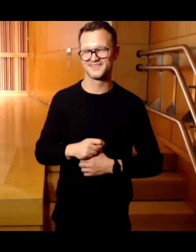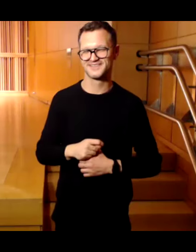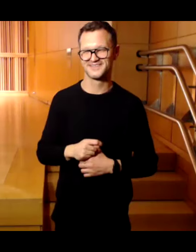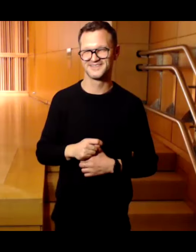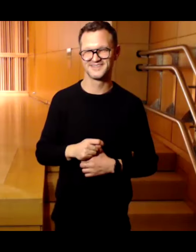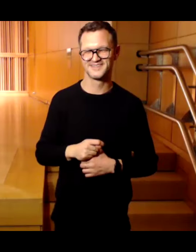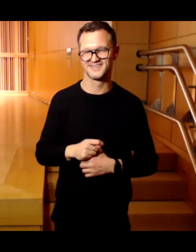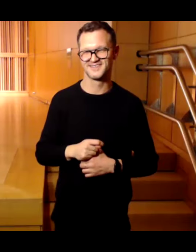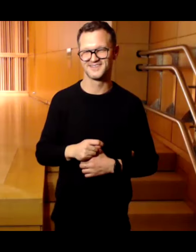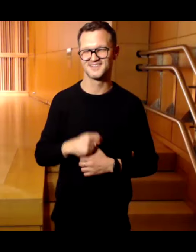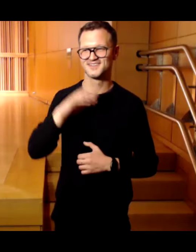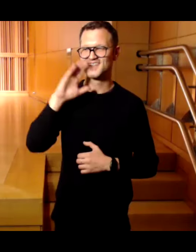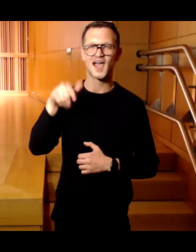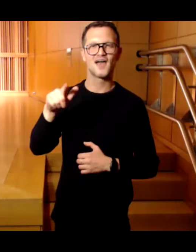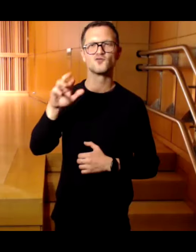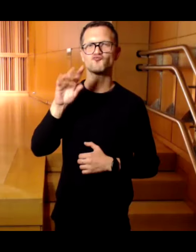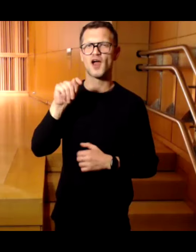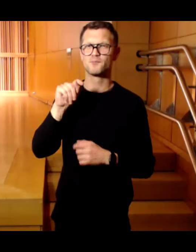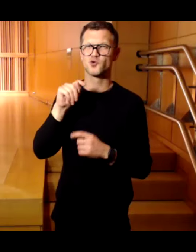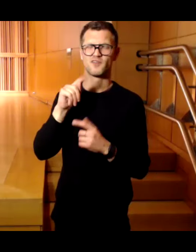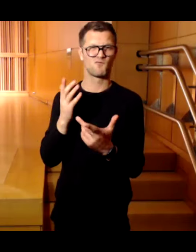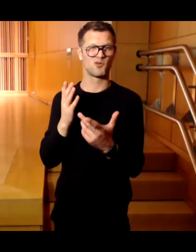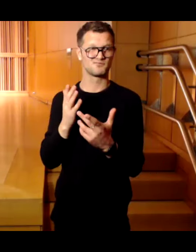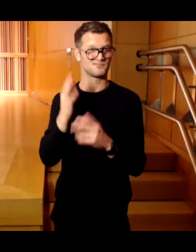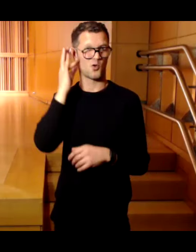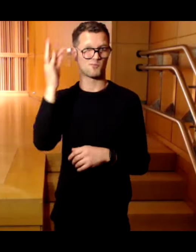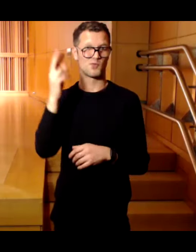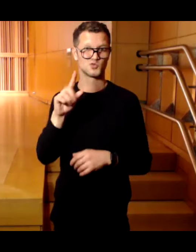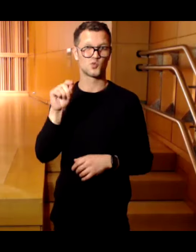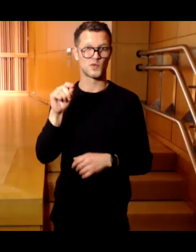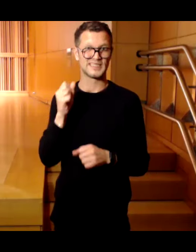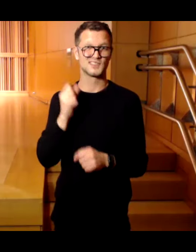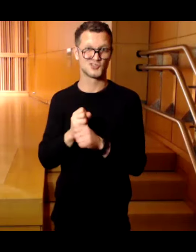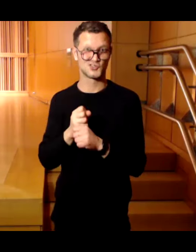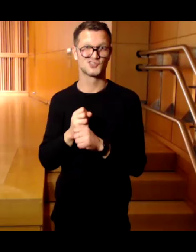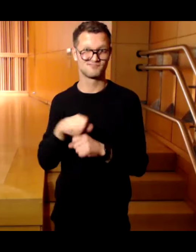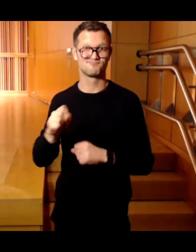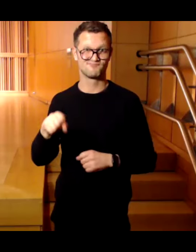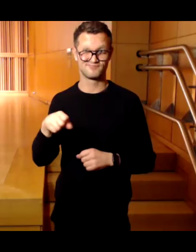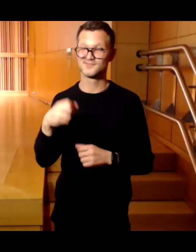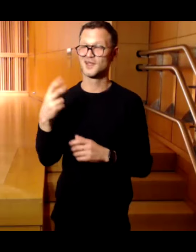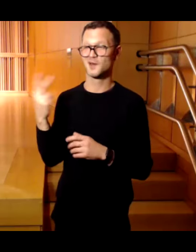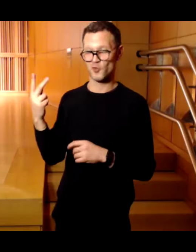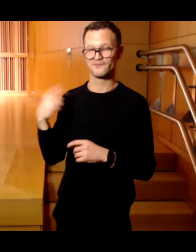I've known Robert for almost two decades now. Yes, we were both born somewhere else.